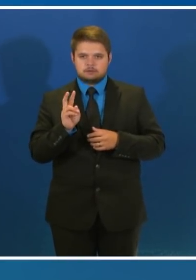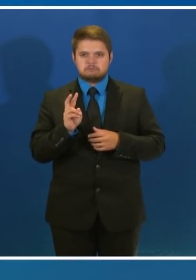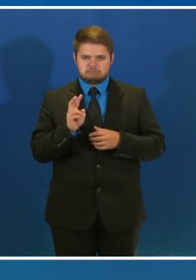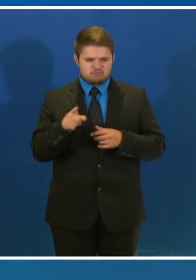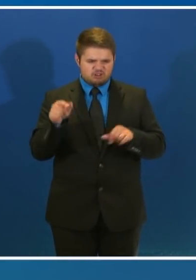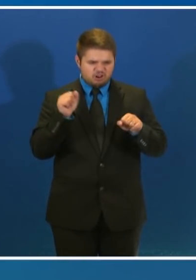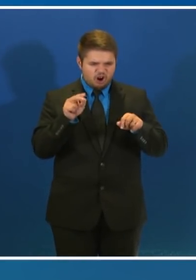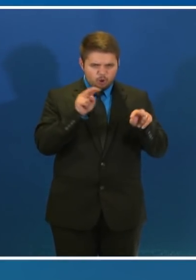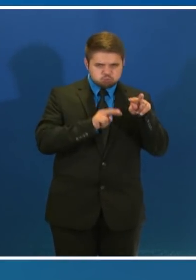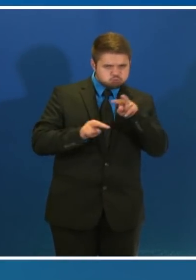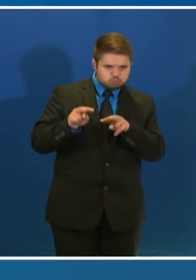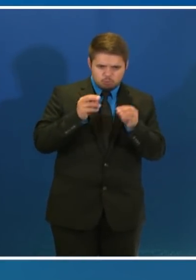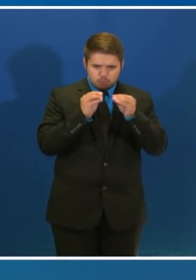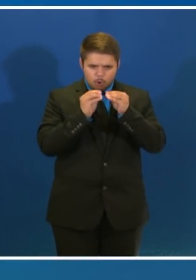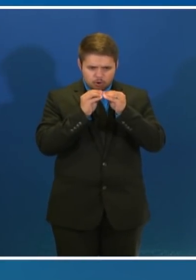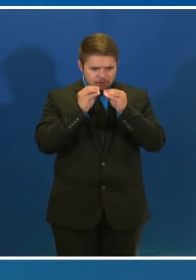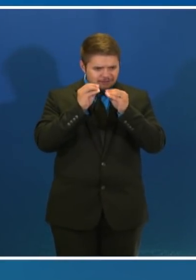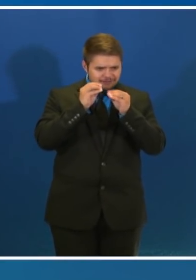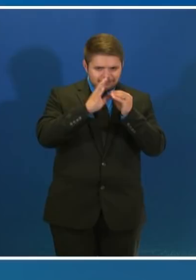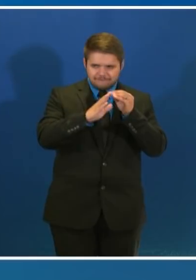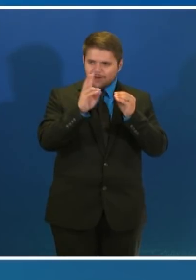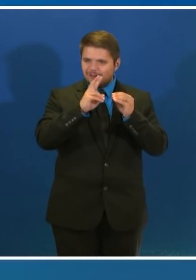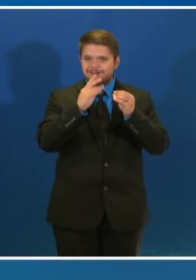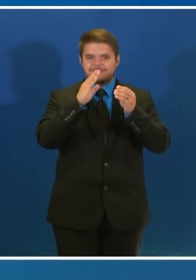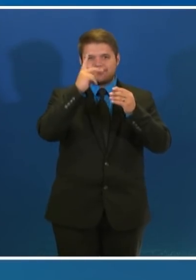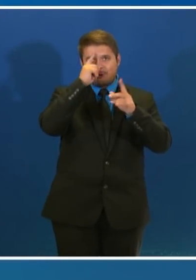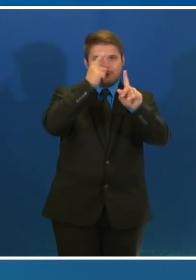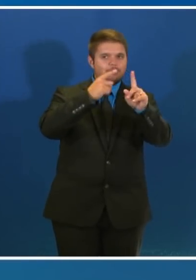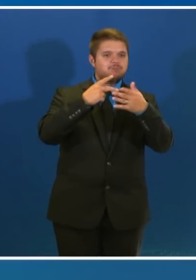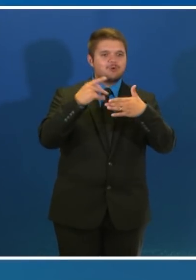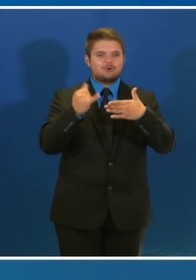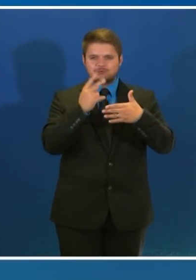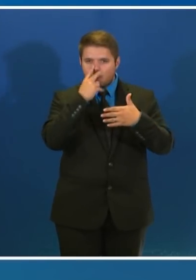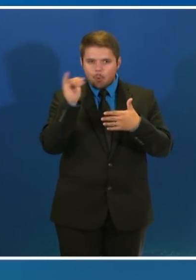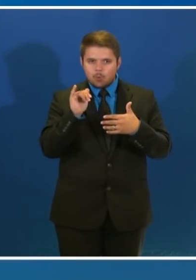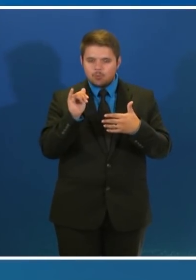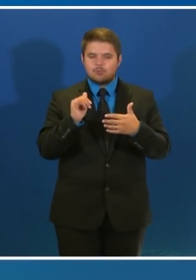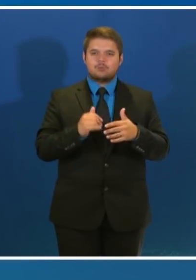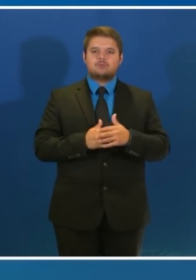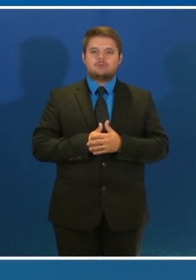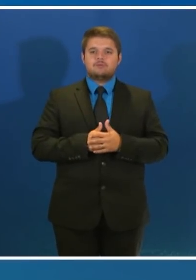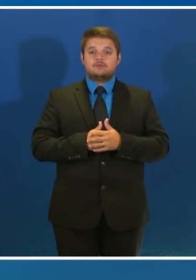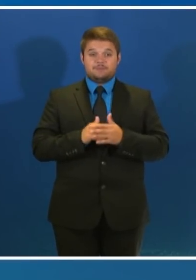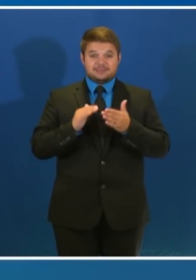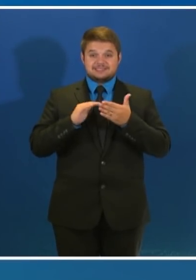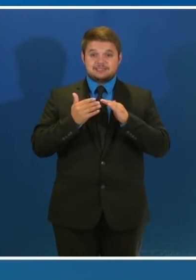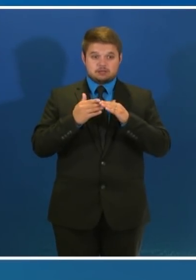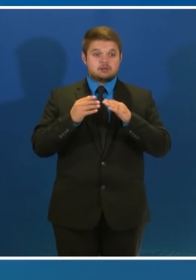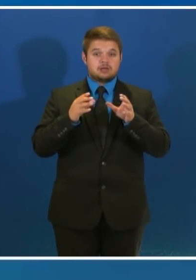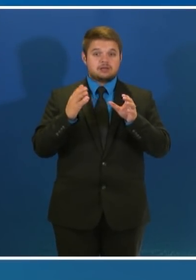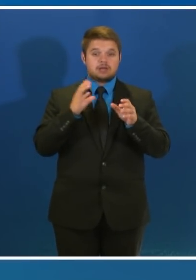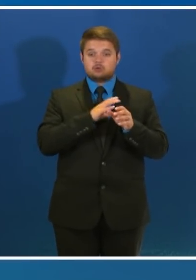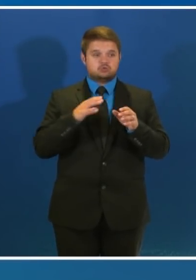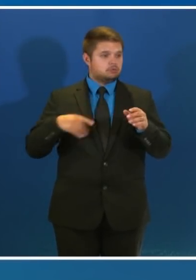City Council and other public meetings continue to take place on Go To Meetings and it's a format similar to Zoom.